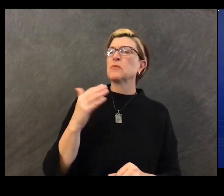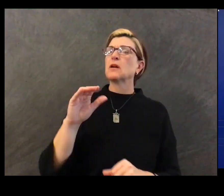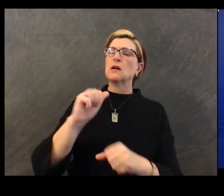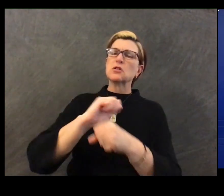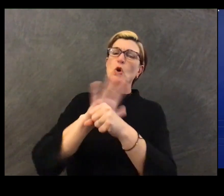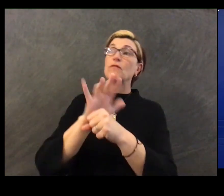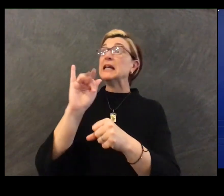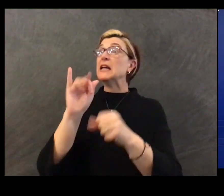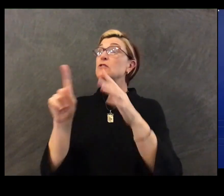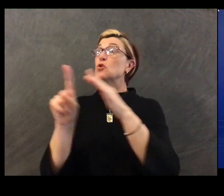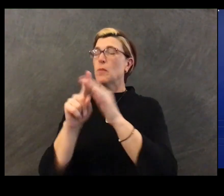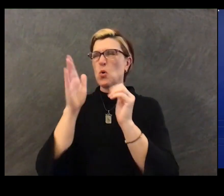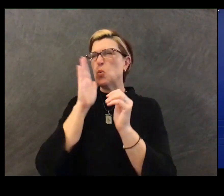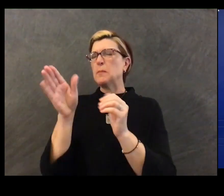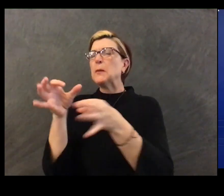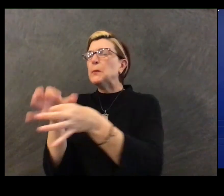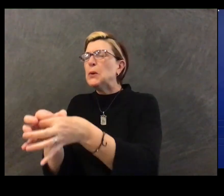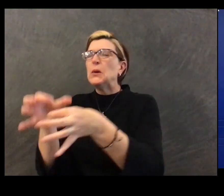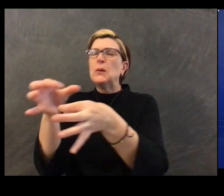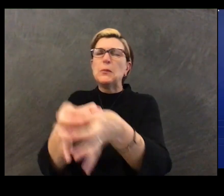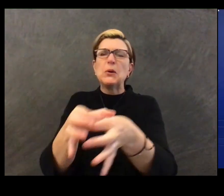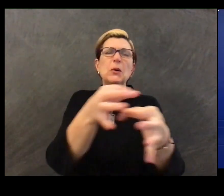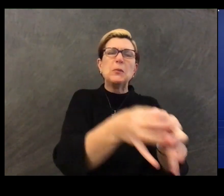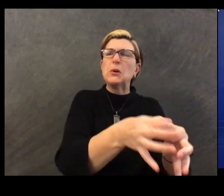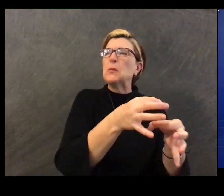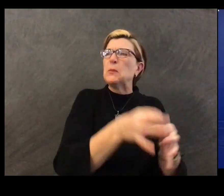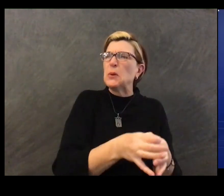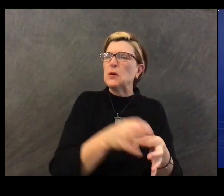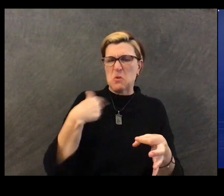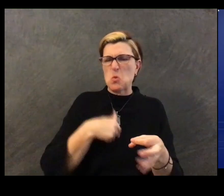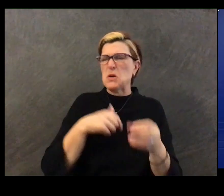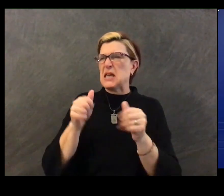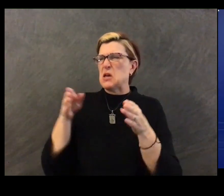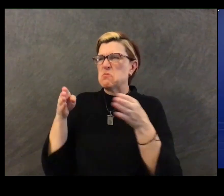contain but what the doctor was saying and I spoke to a great length he was